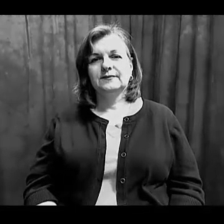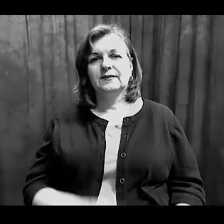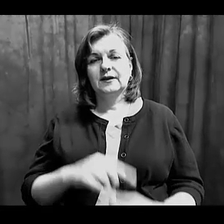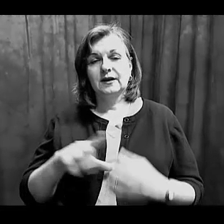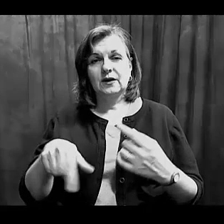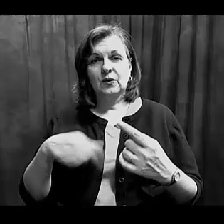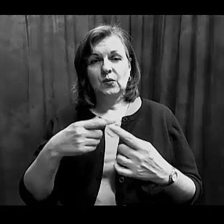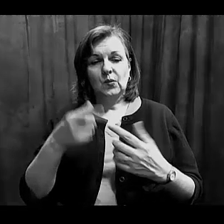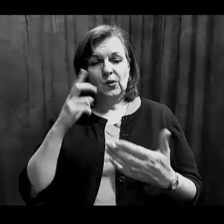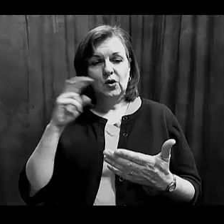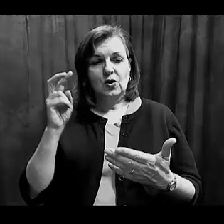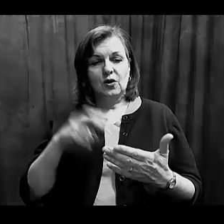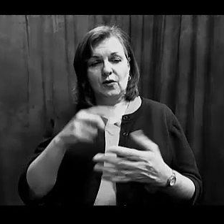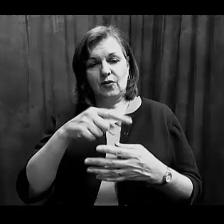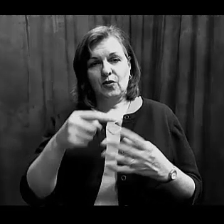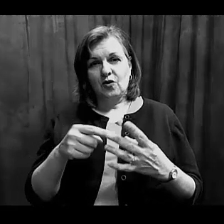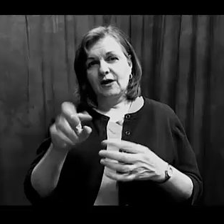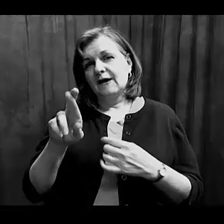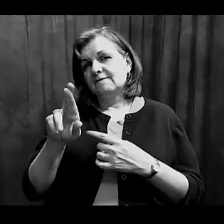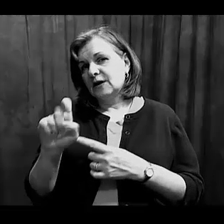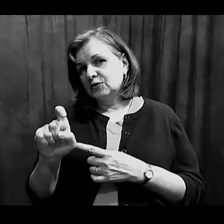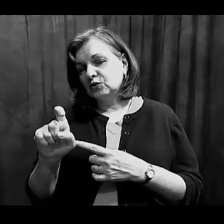when we look at those